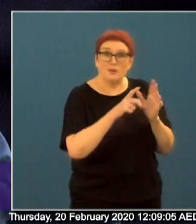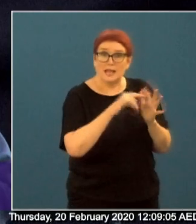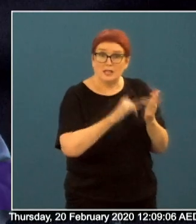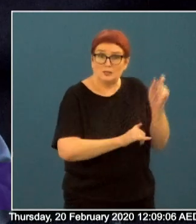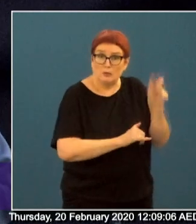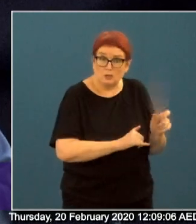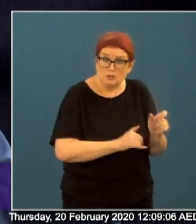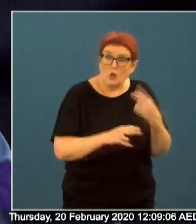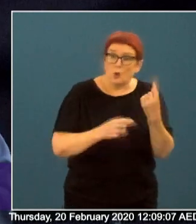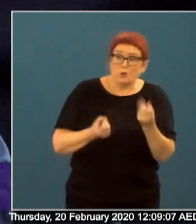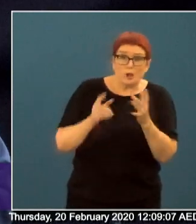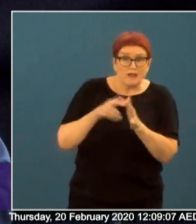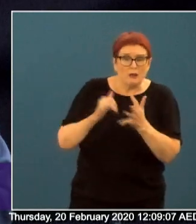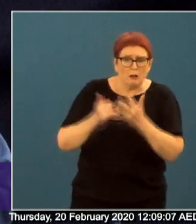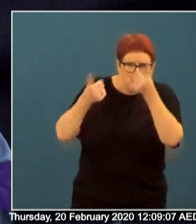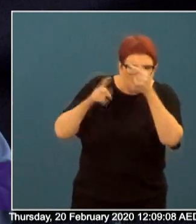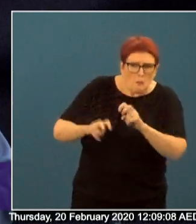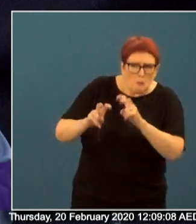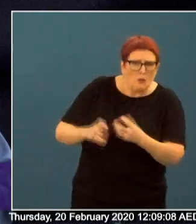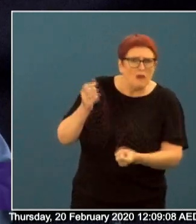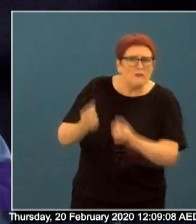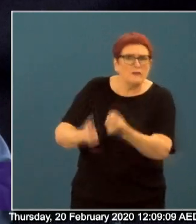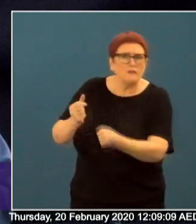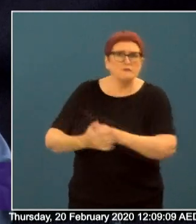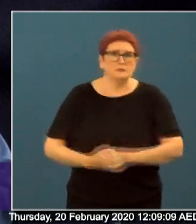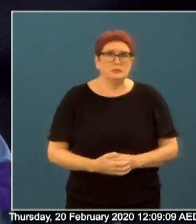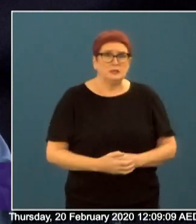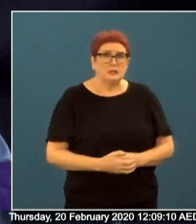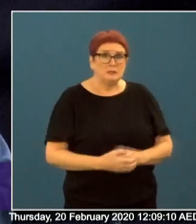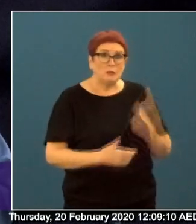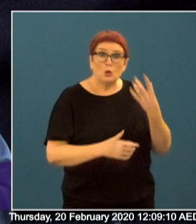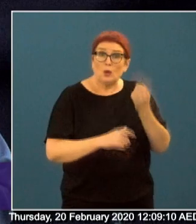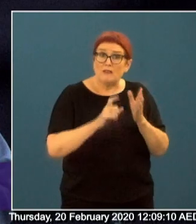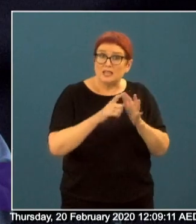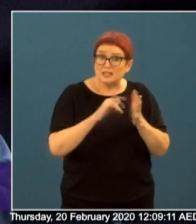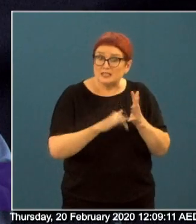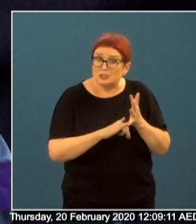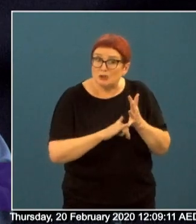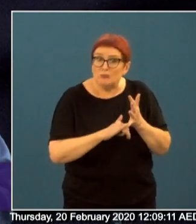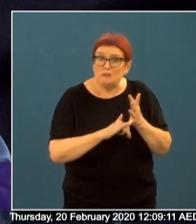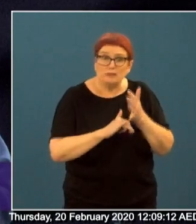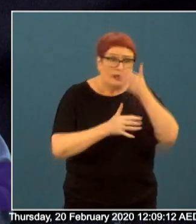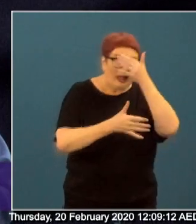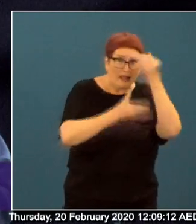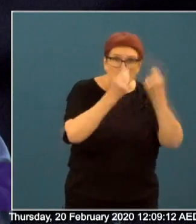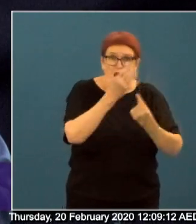It may in fact relate to things like poor educational opportunities, lower mental stimulation through the lifespan,